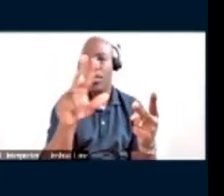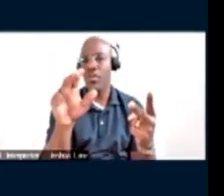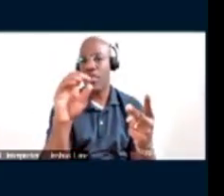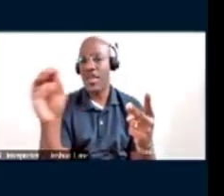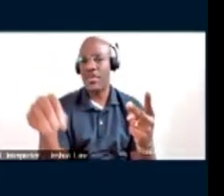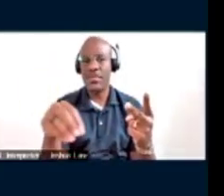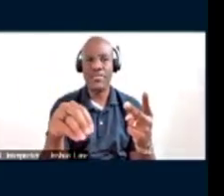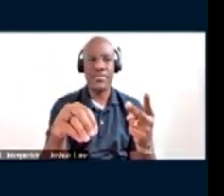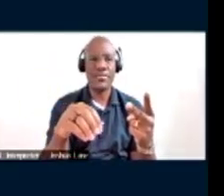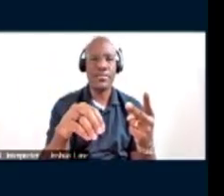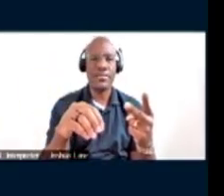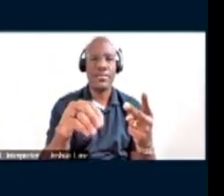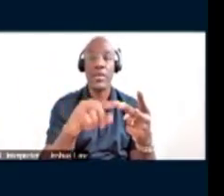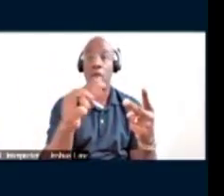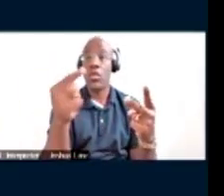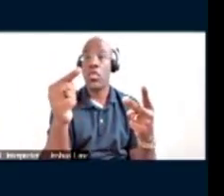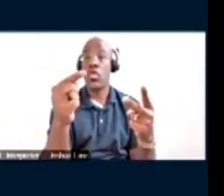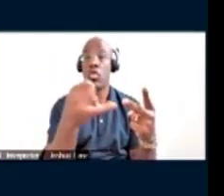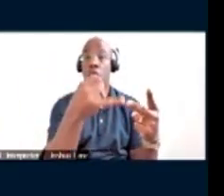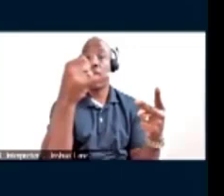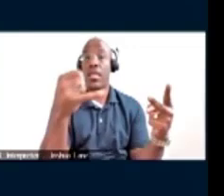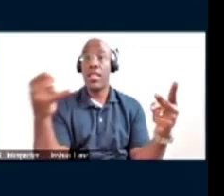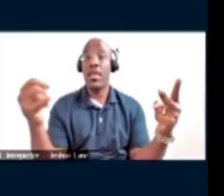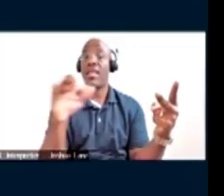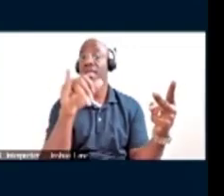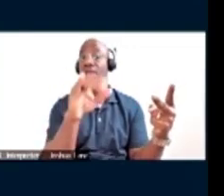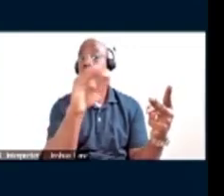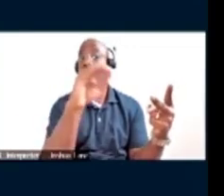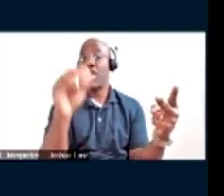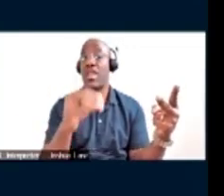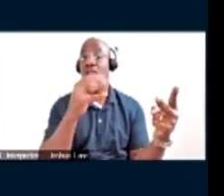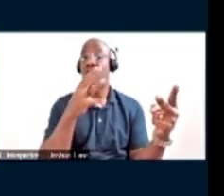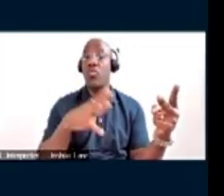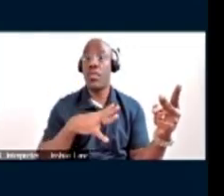The green line is the percent of women on our standing panel rosters.